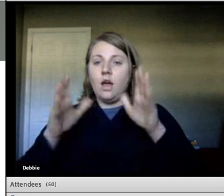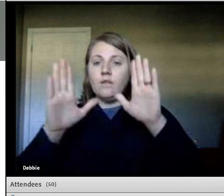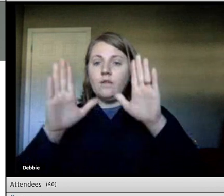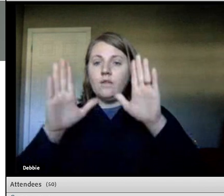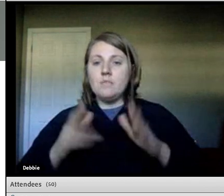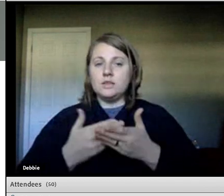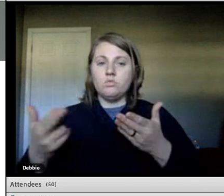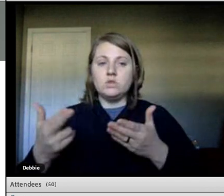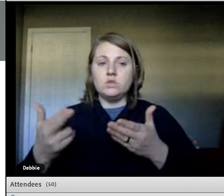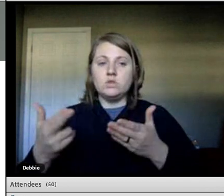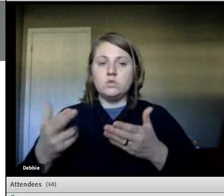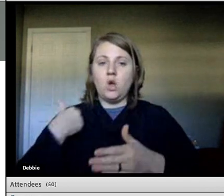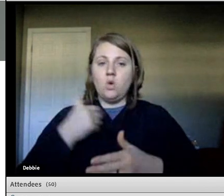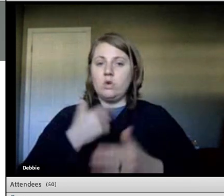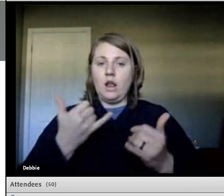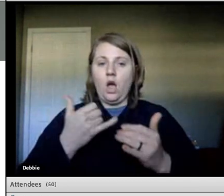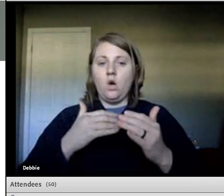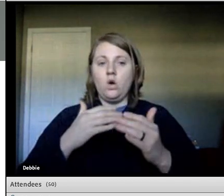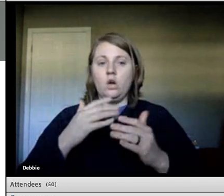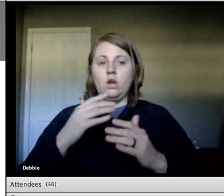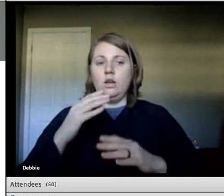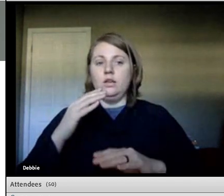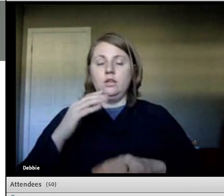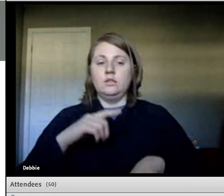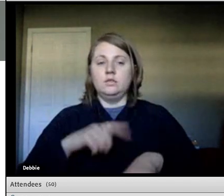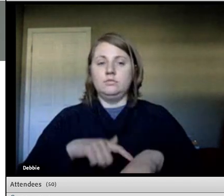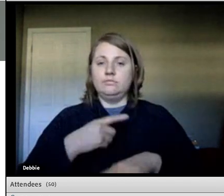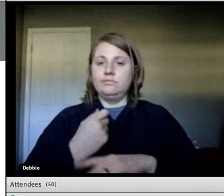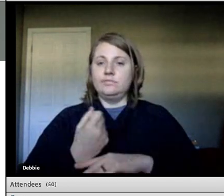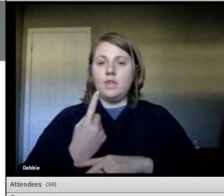with a couple sort of niche-y softwares that I really liked.